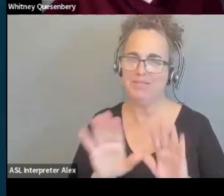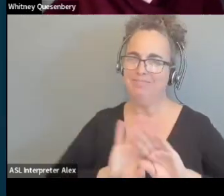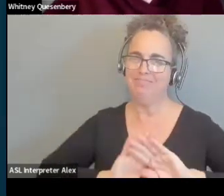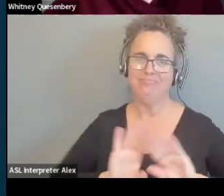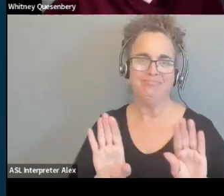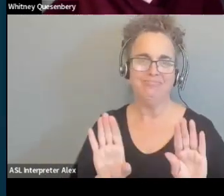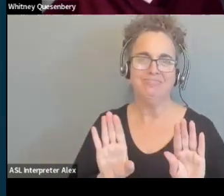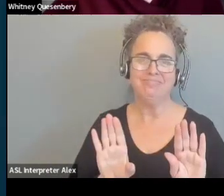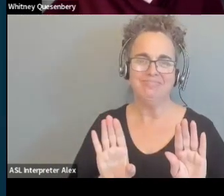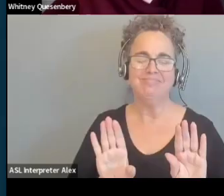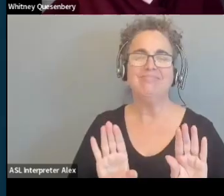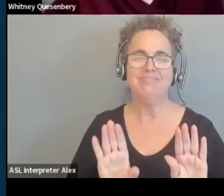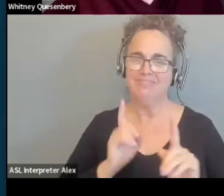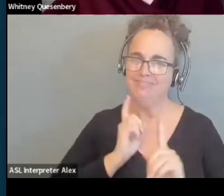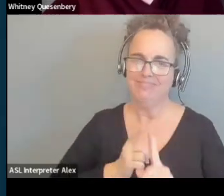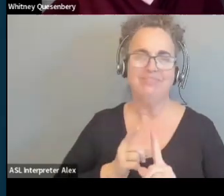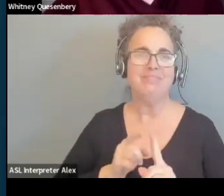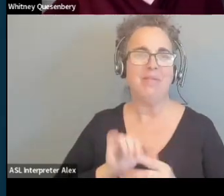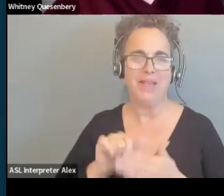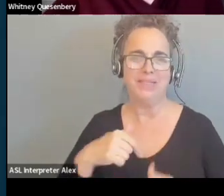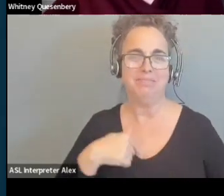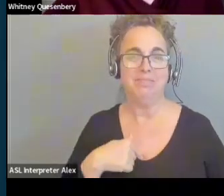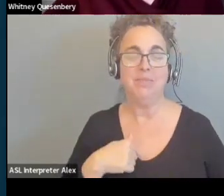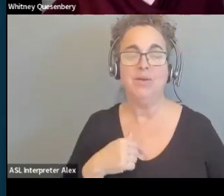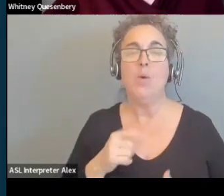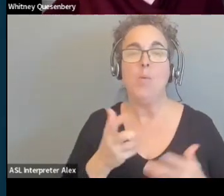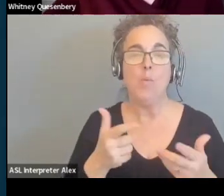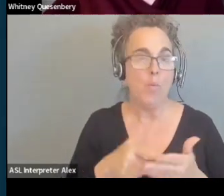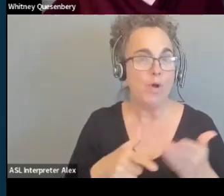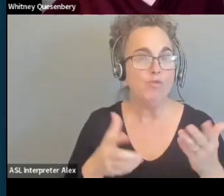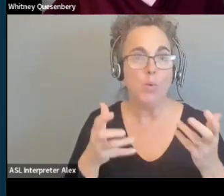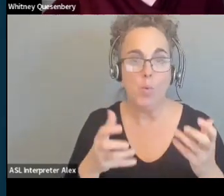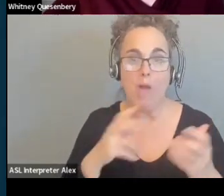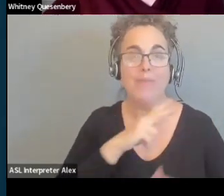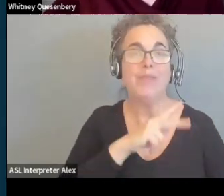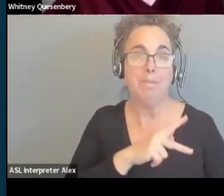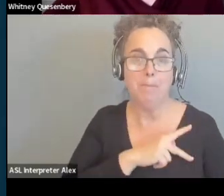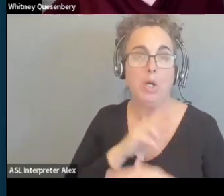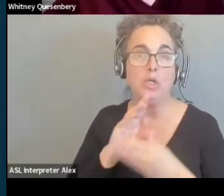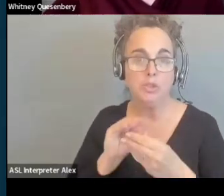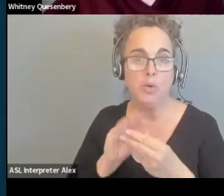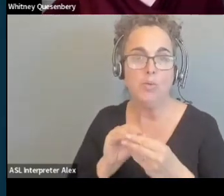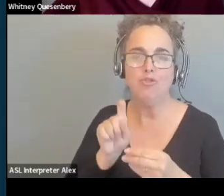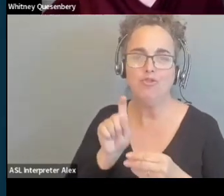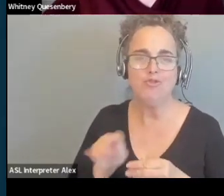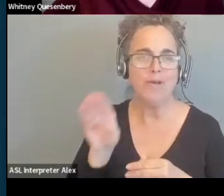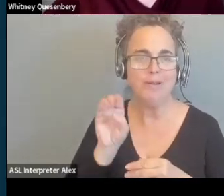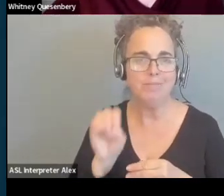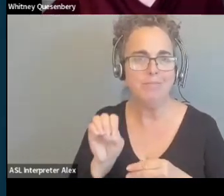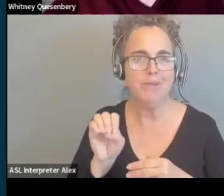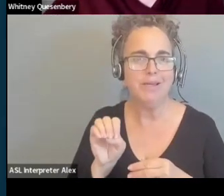what you want is enough is the persona should be largely based on understanding and meeting people.